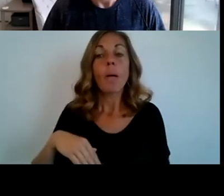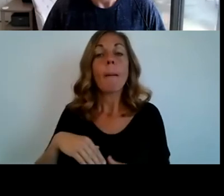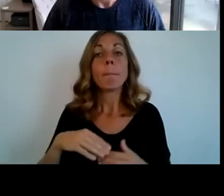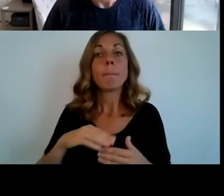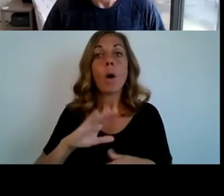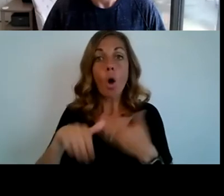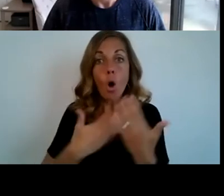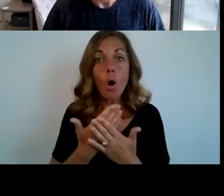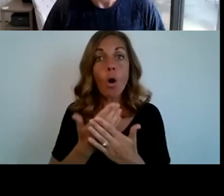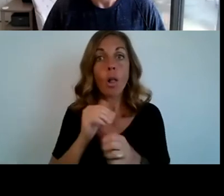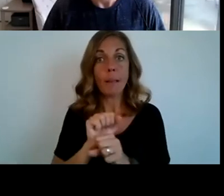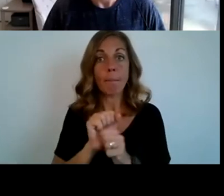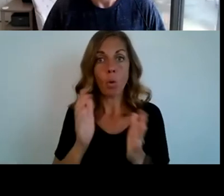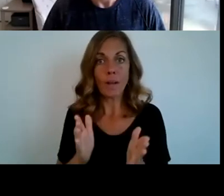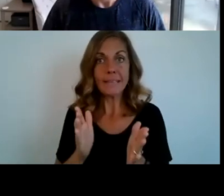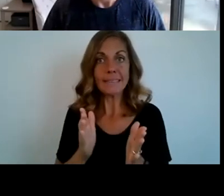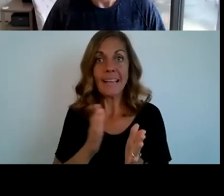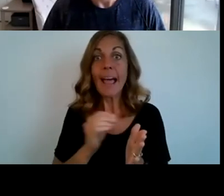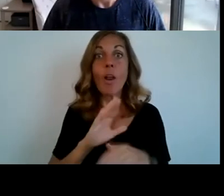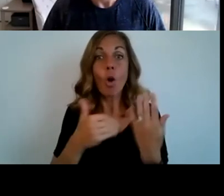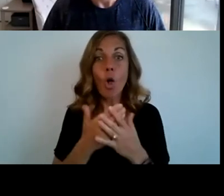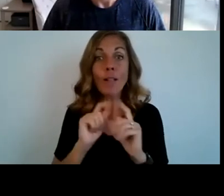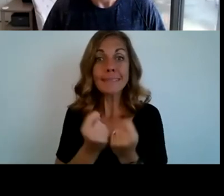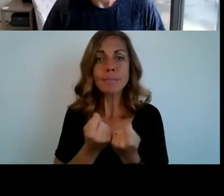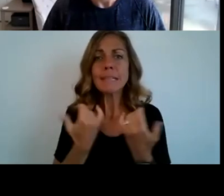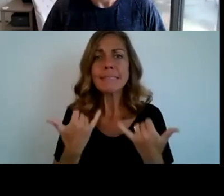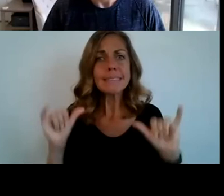need what they've always wanted and needed. I know it's important for me. Which is a sense